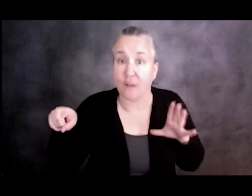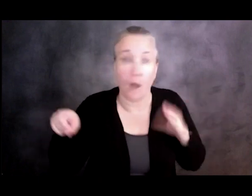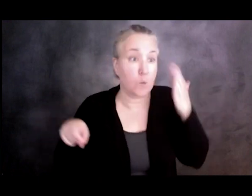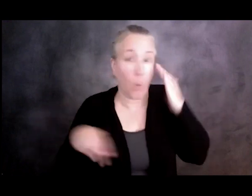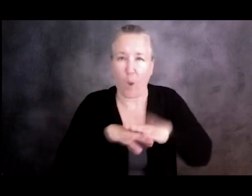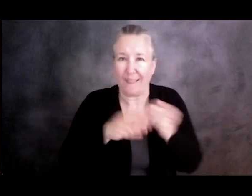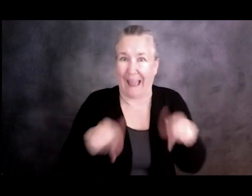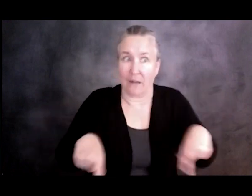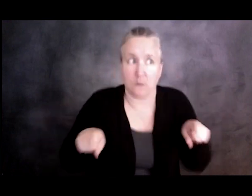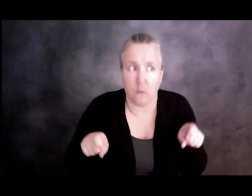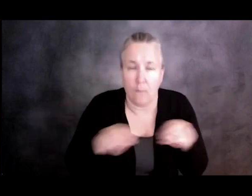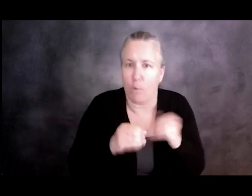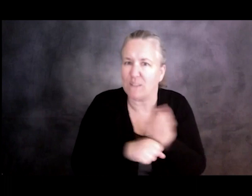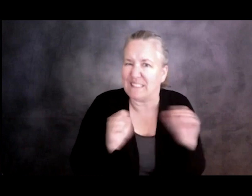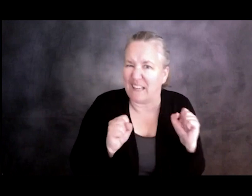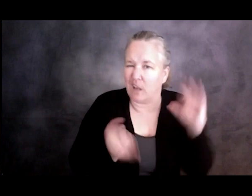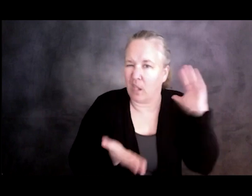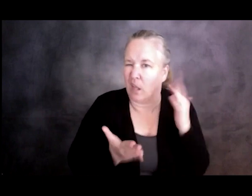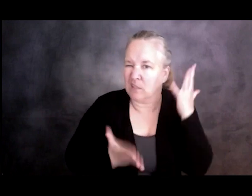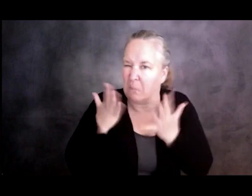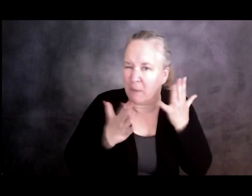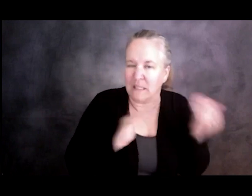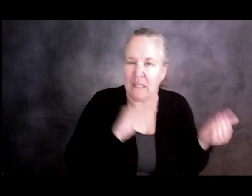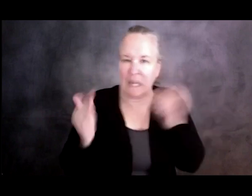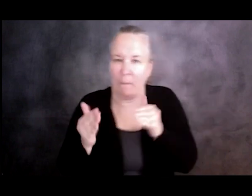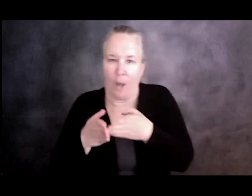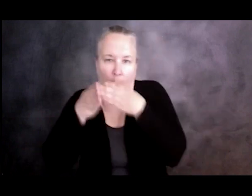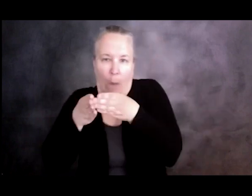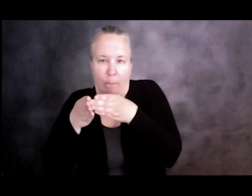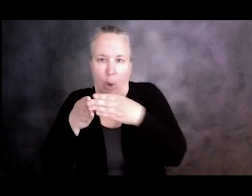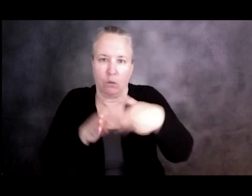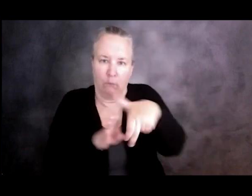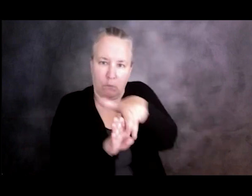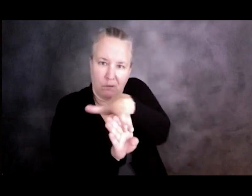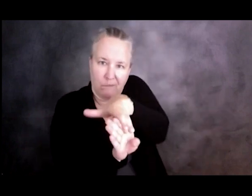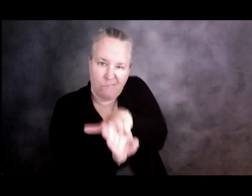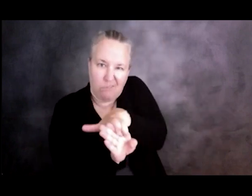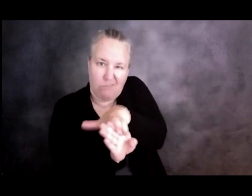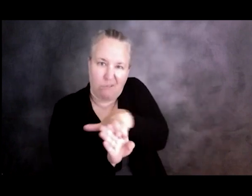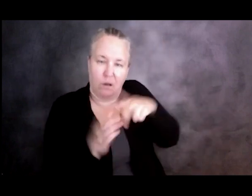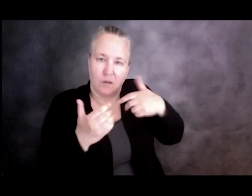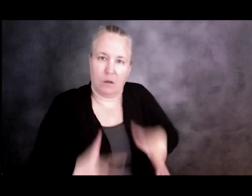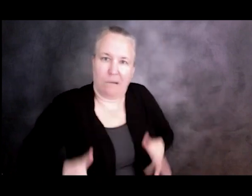was safer and less embarrassing than clinging to the bulwark of a rolling boat with one's posterior hanging